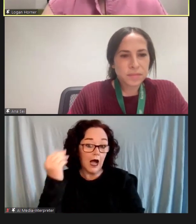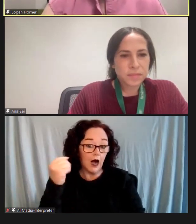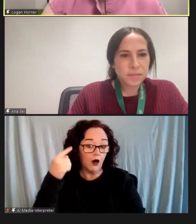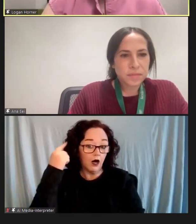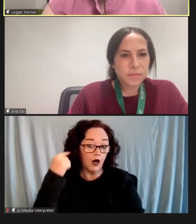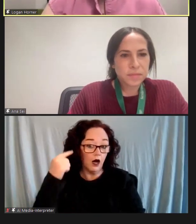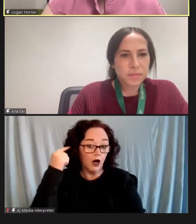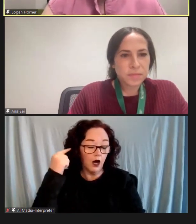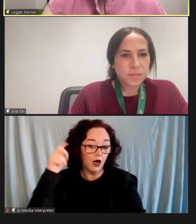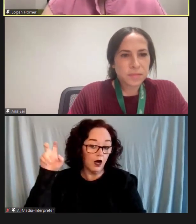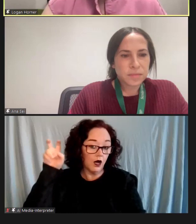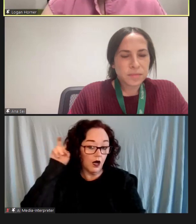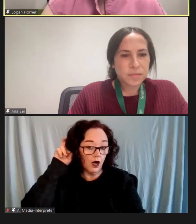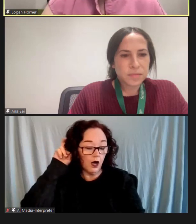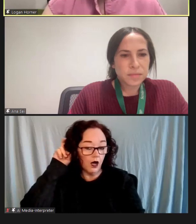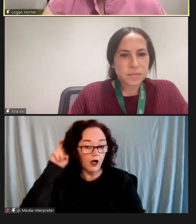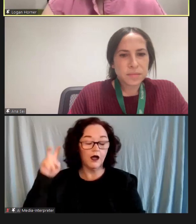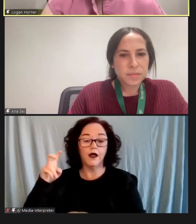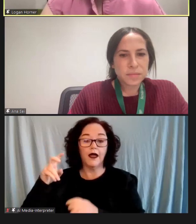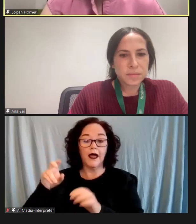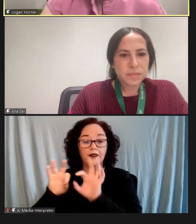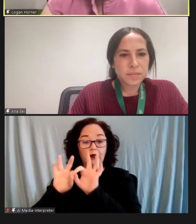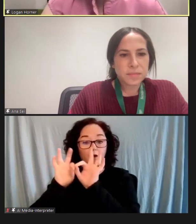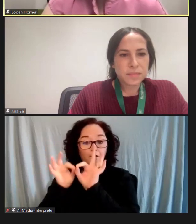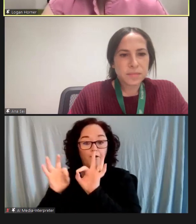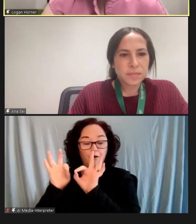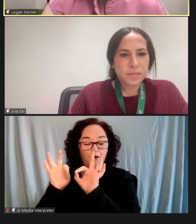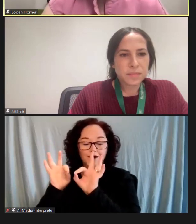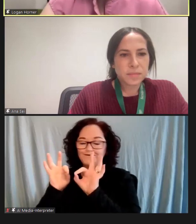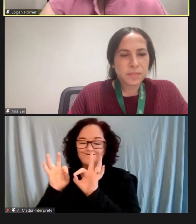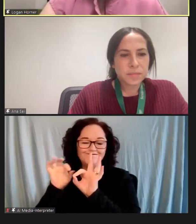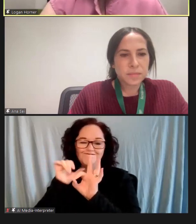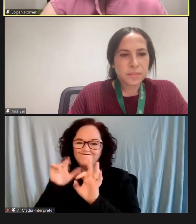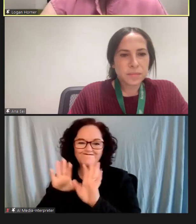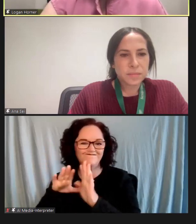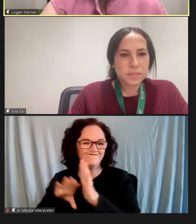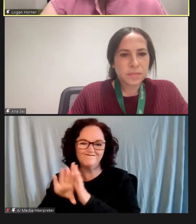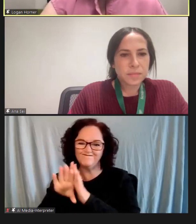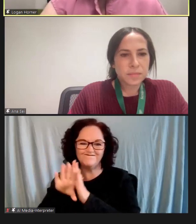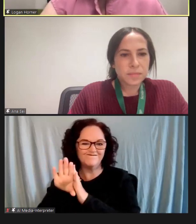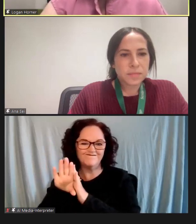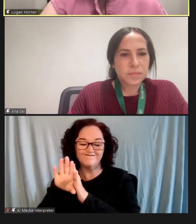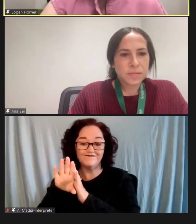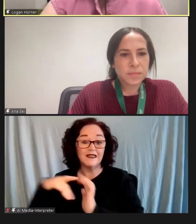formed we have no way to get sound to